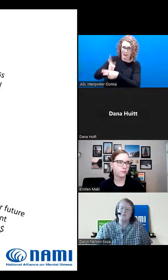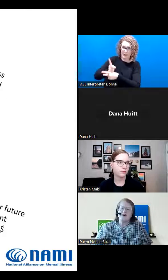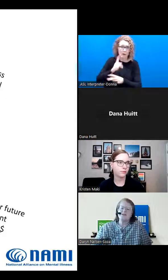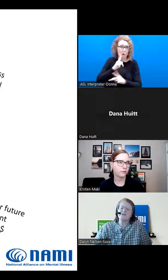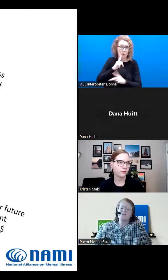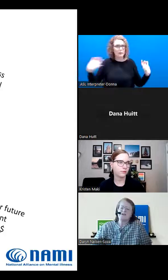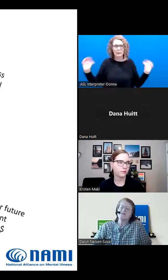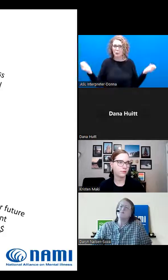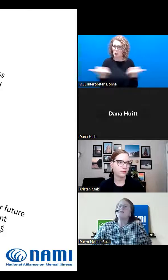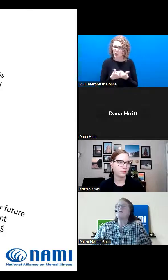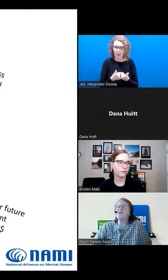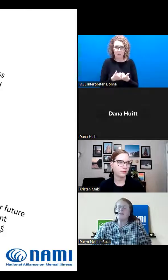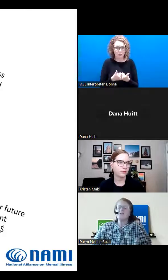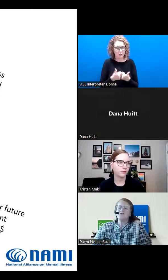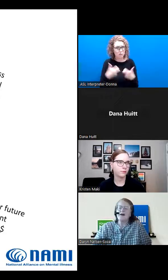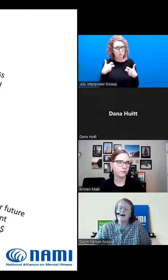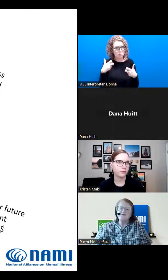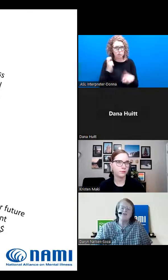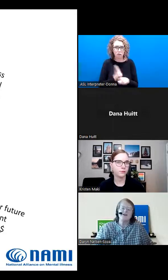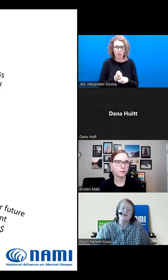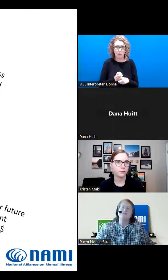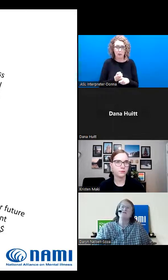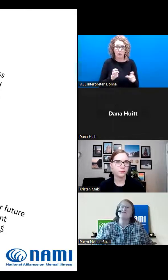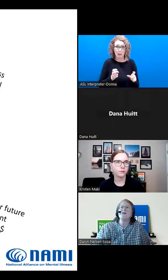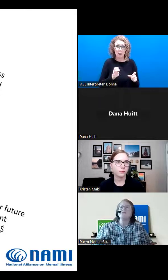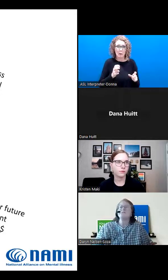burden. So there are over 850,000 unpaid